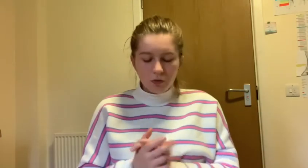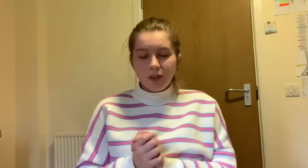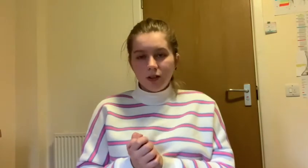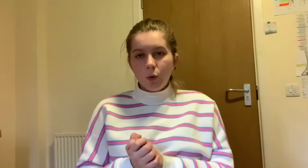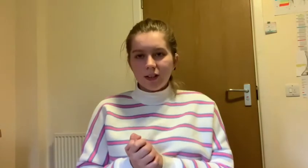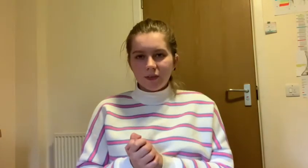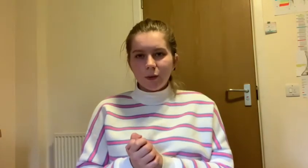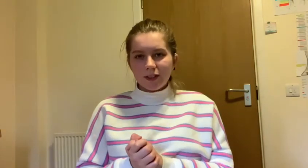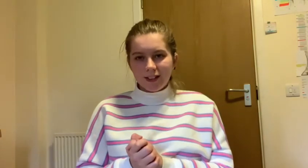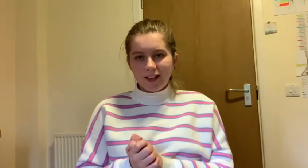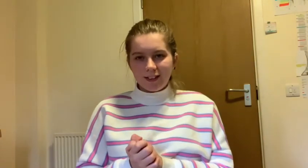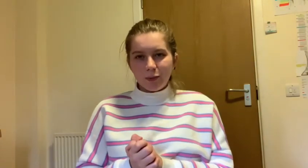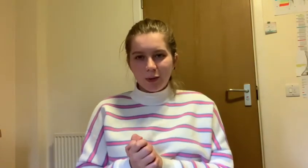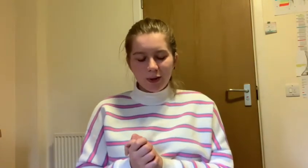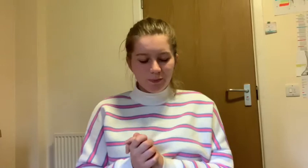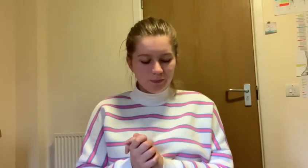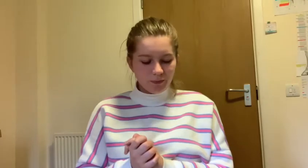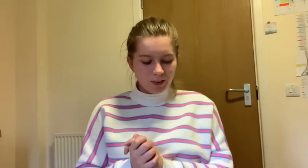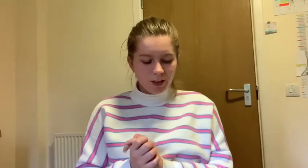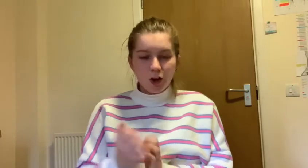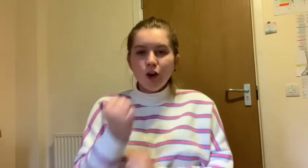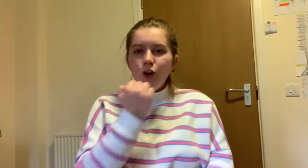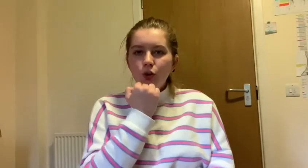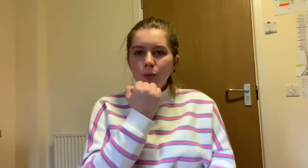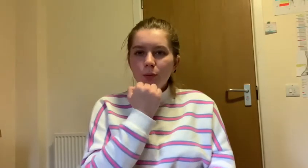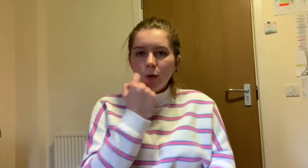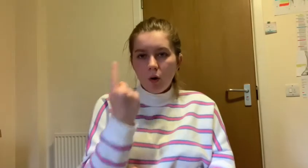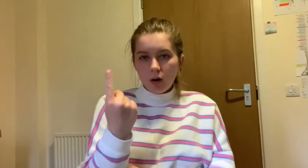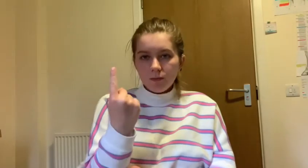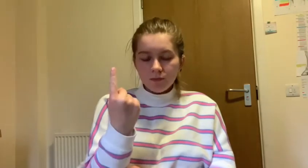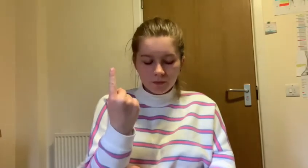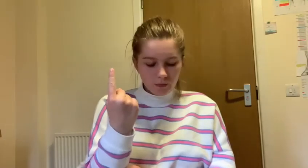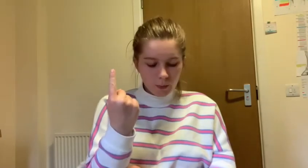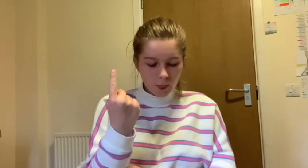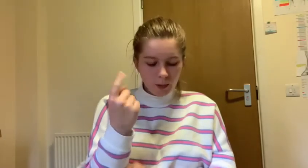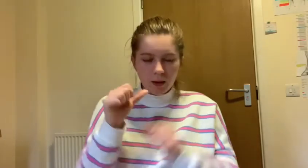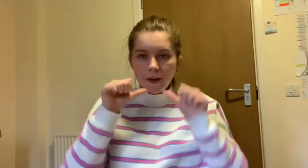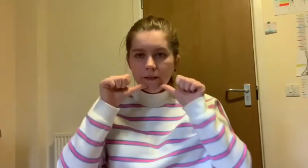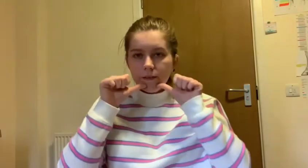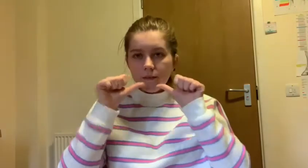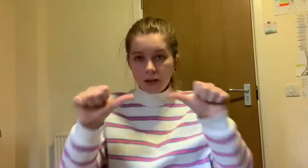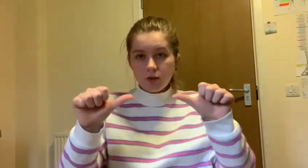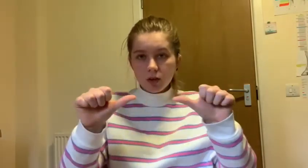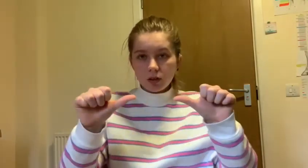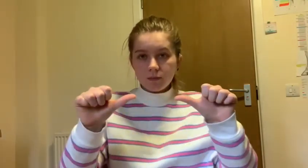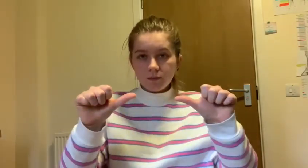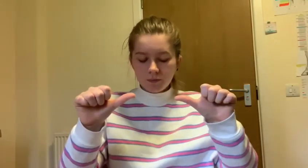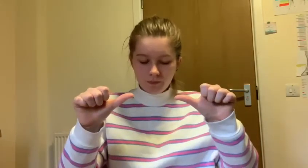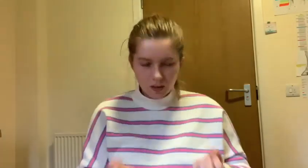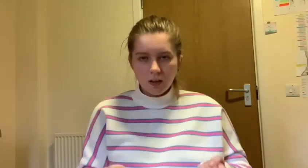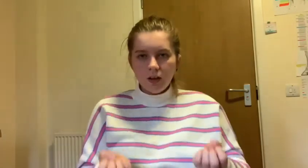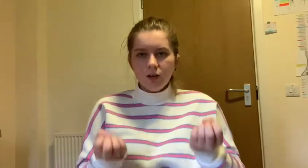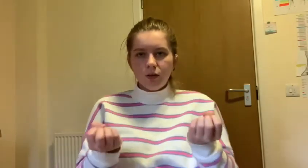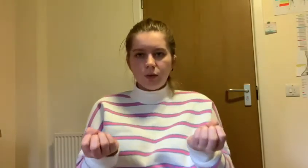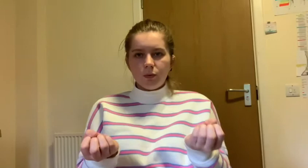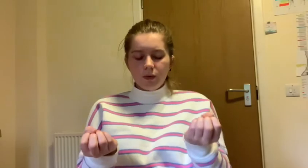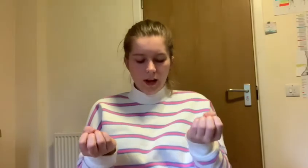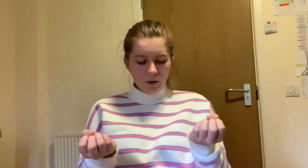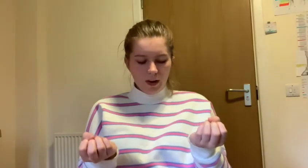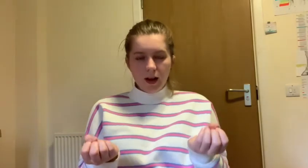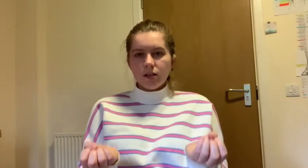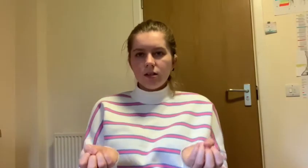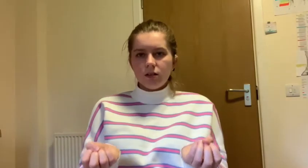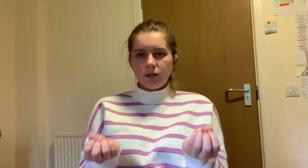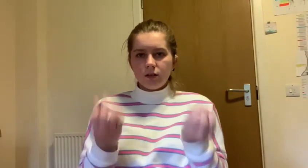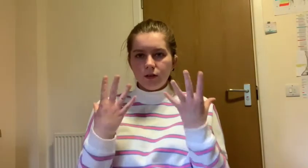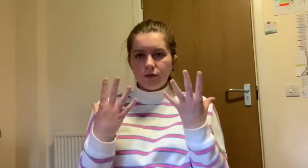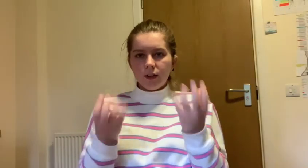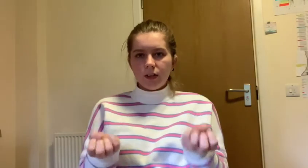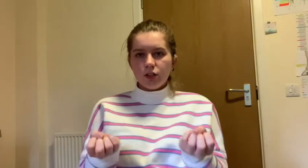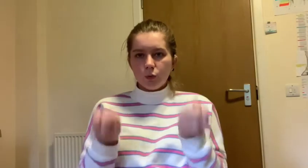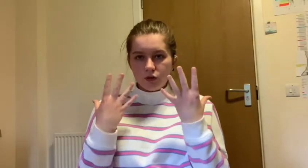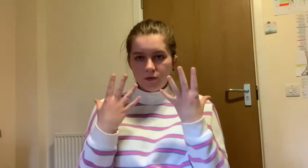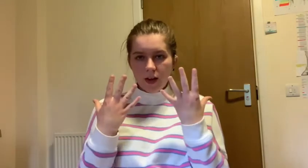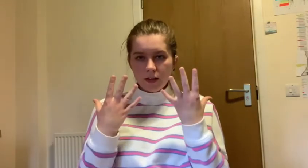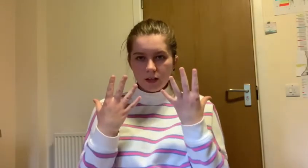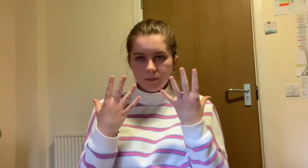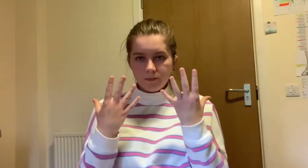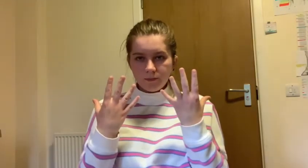Ah, this is difficult to sign in one go "number one favorite" "outcast" you're flicking it towards your face